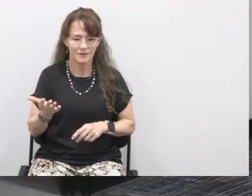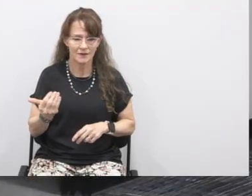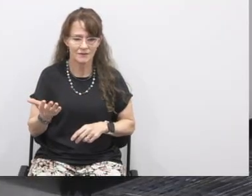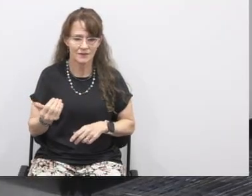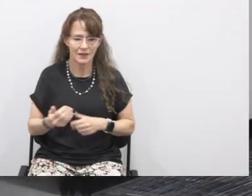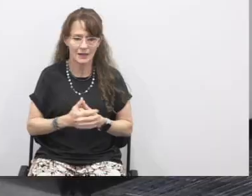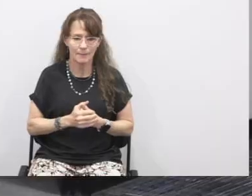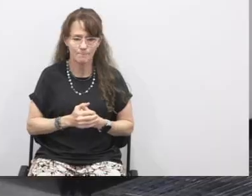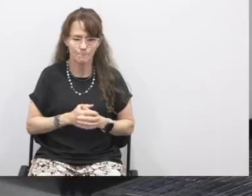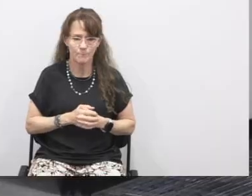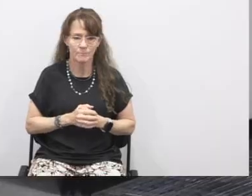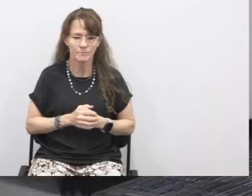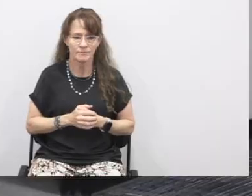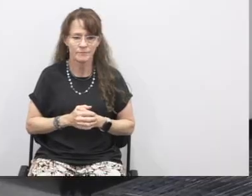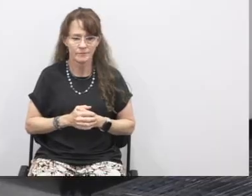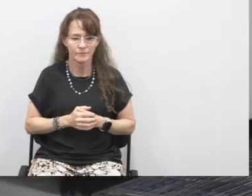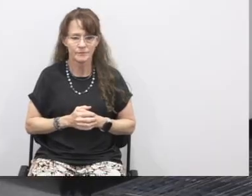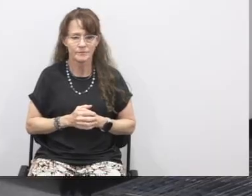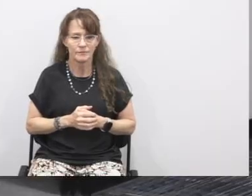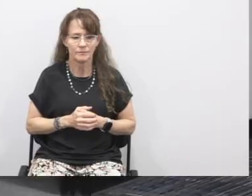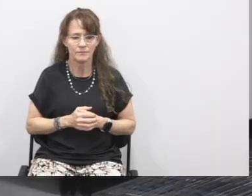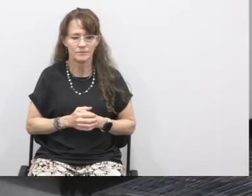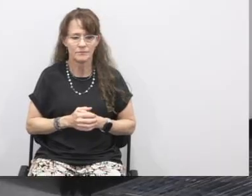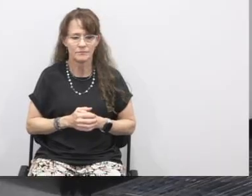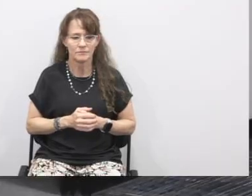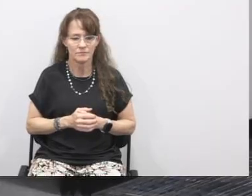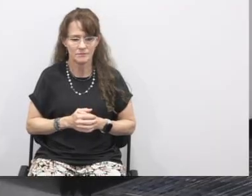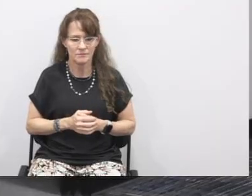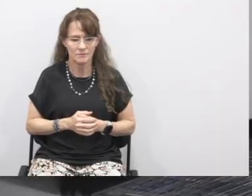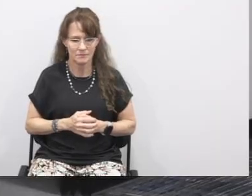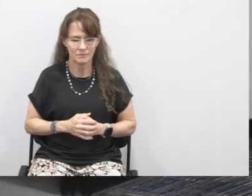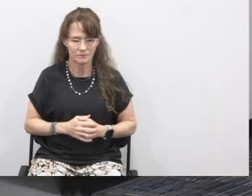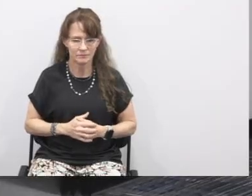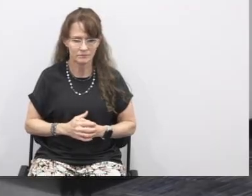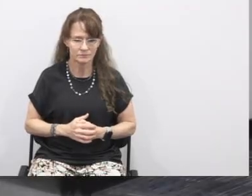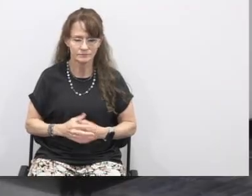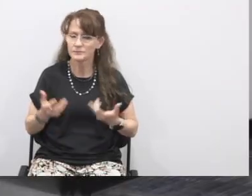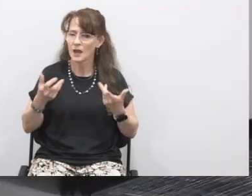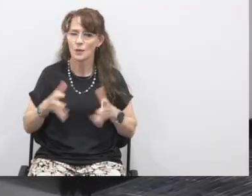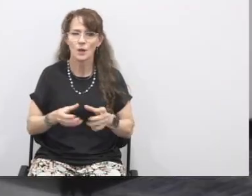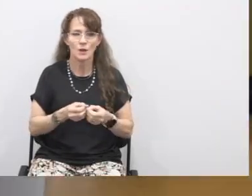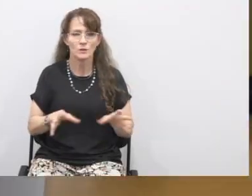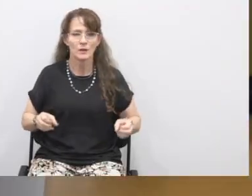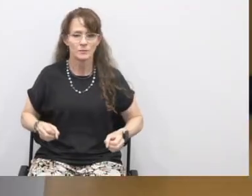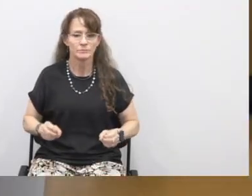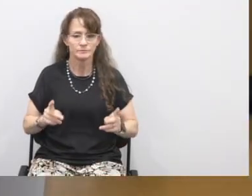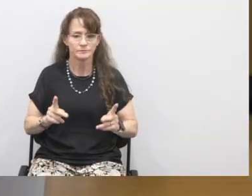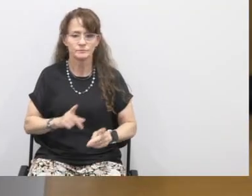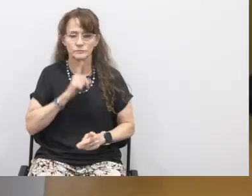So, yes. And what you shared about. - Get them in the right rooms. I don't wanna lose the opportunity to really amplify